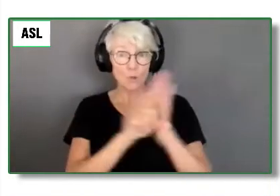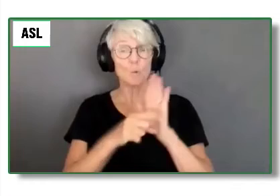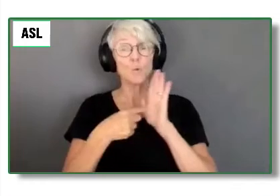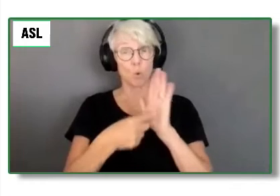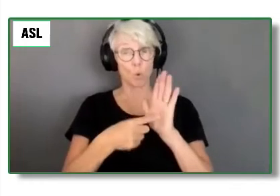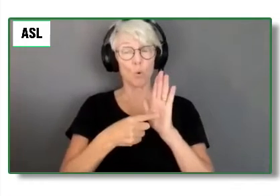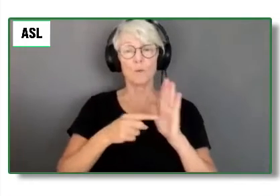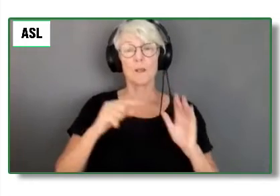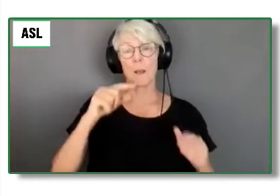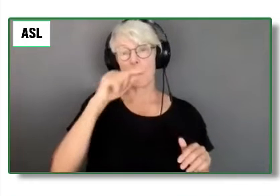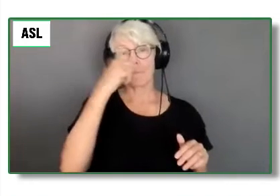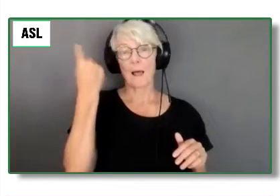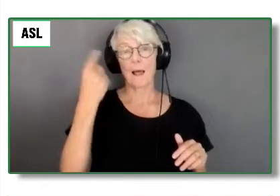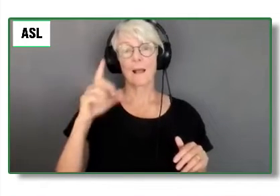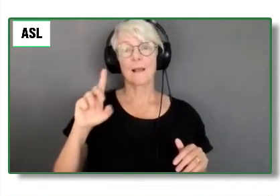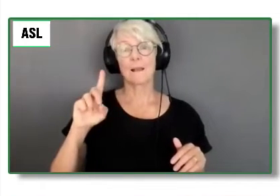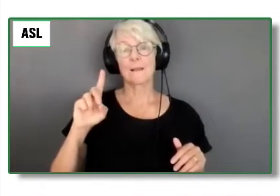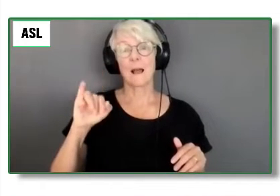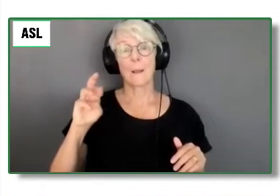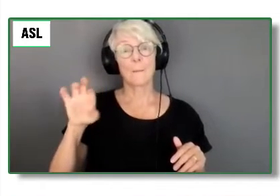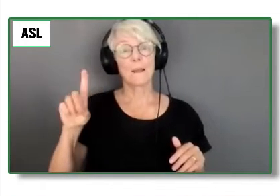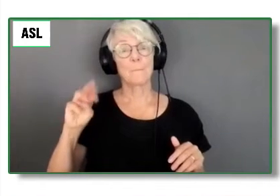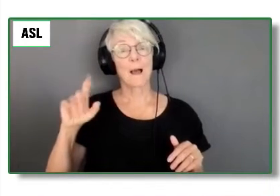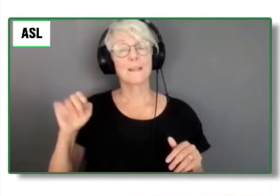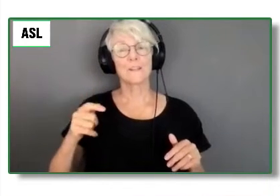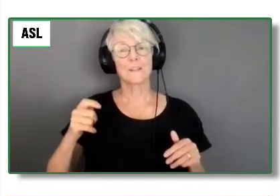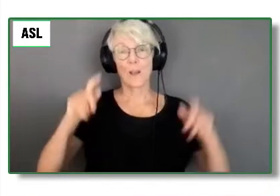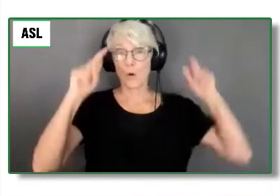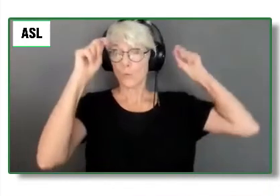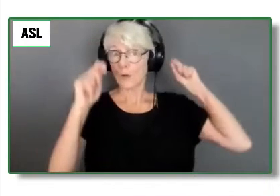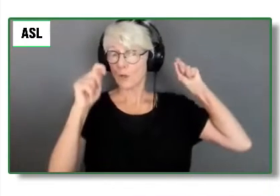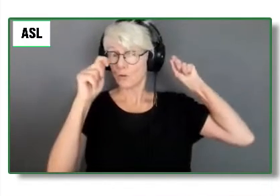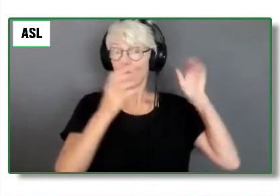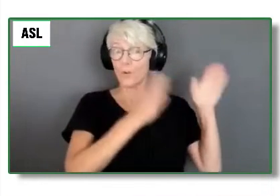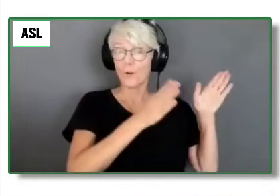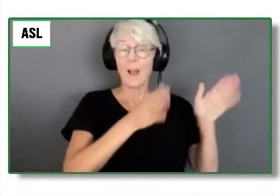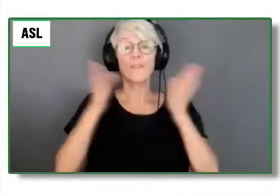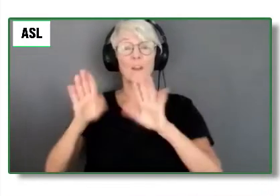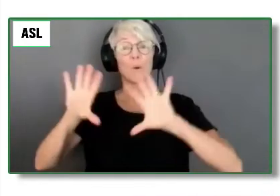sign and then a group of participants wandering around a very green lawn which